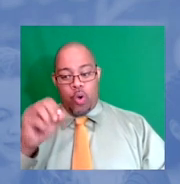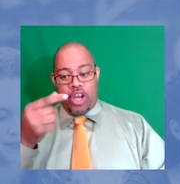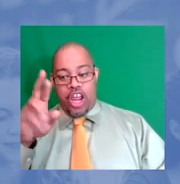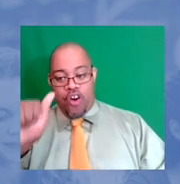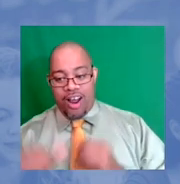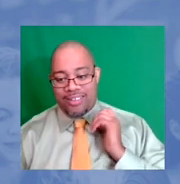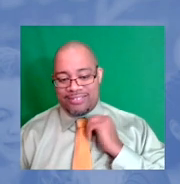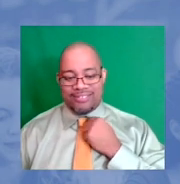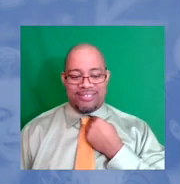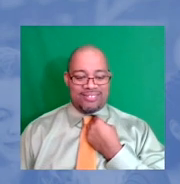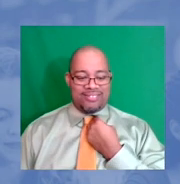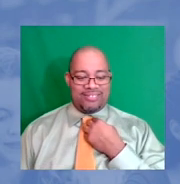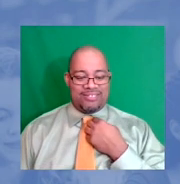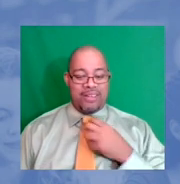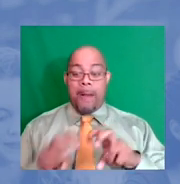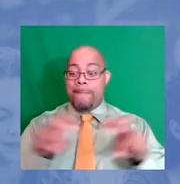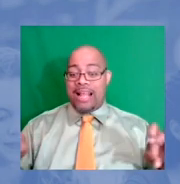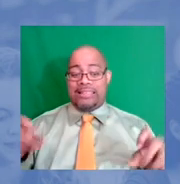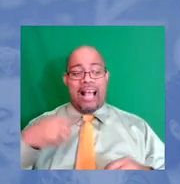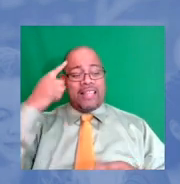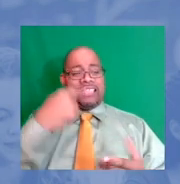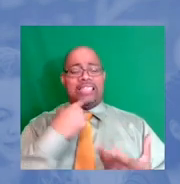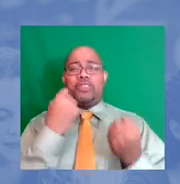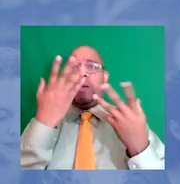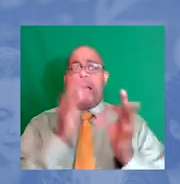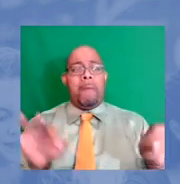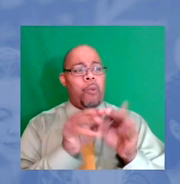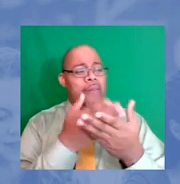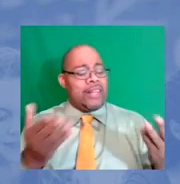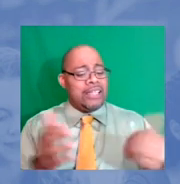THE PANELISTS HAVE SAID SO MANY IMPORTANT THINGS.